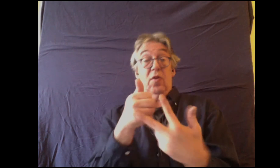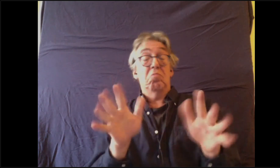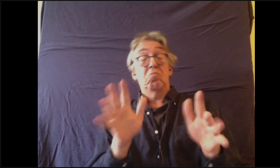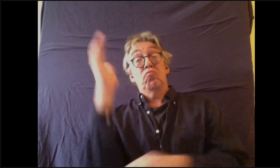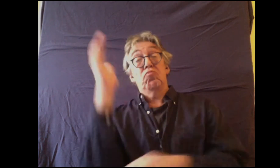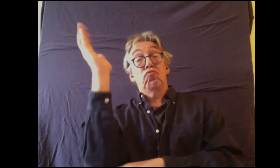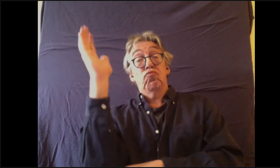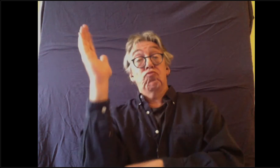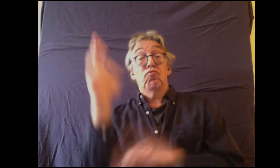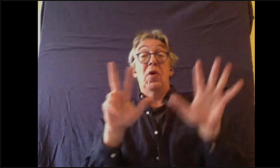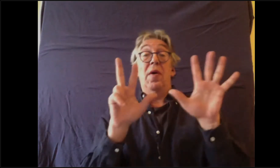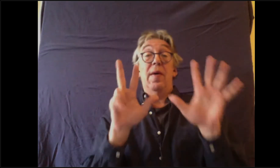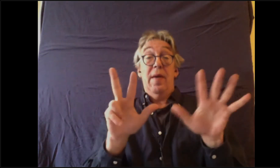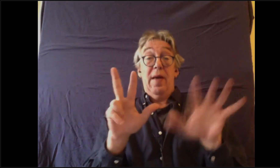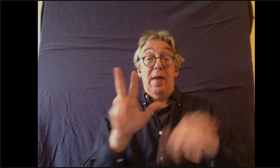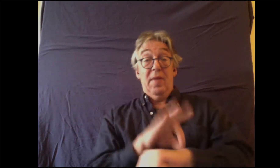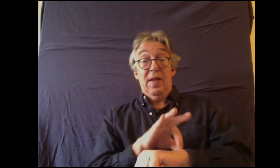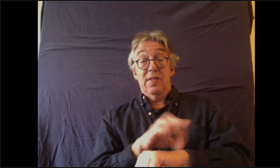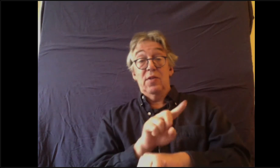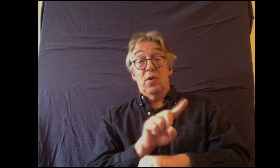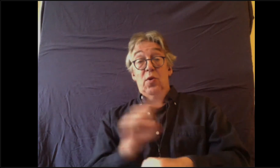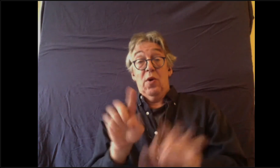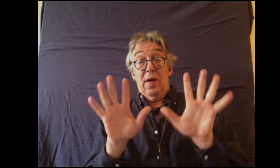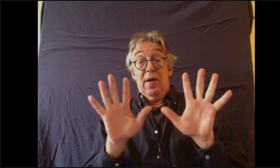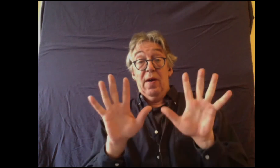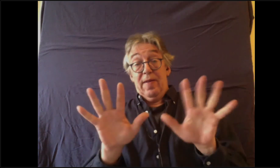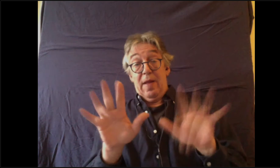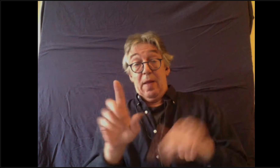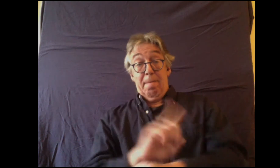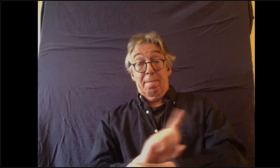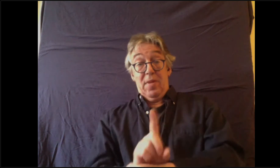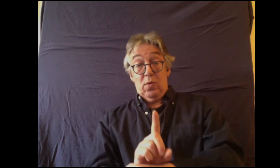And it'll be followed by questions that you'll ask in the chat box.